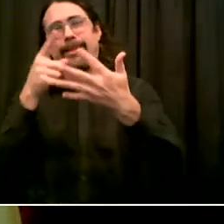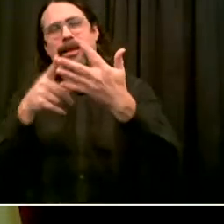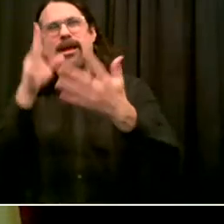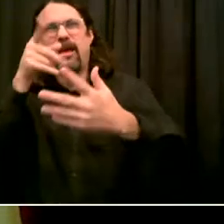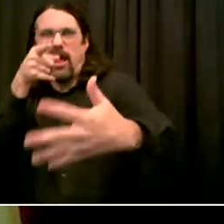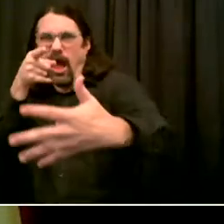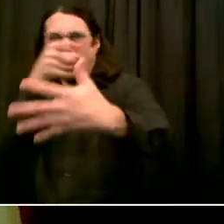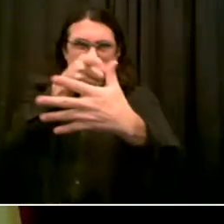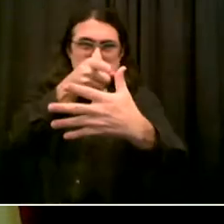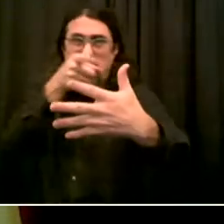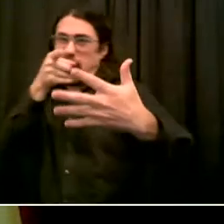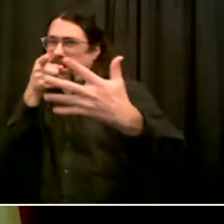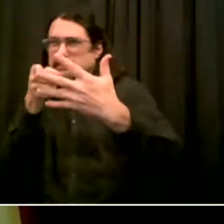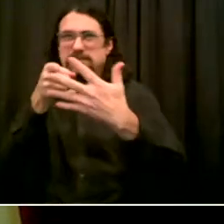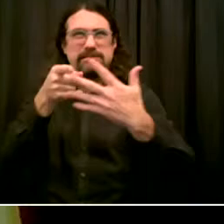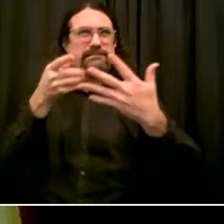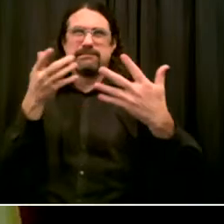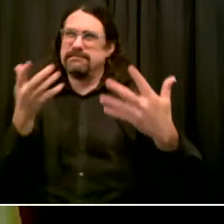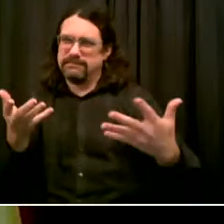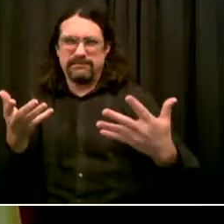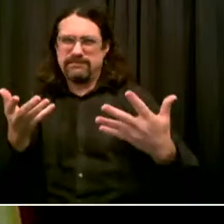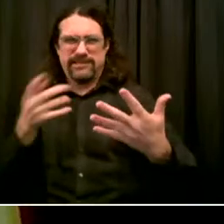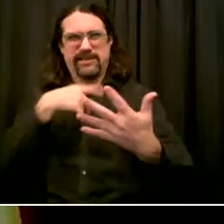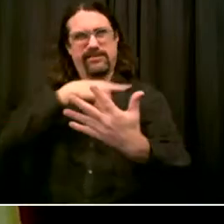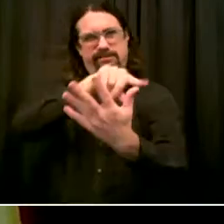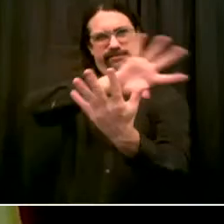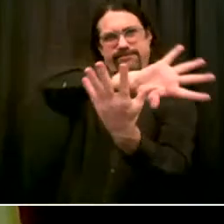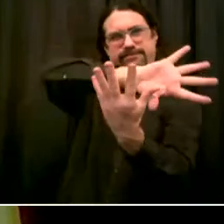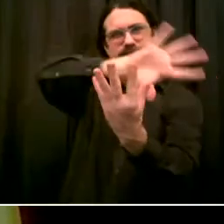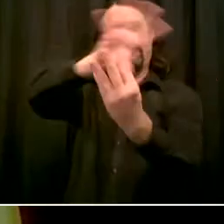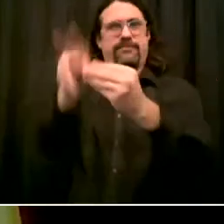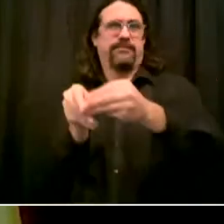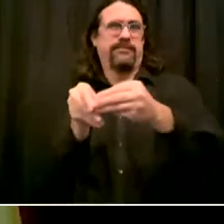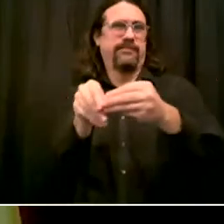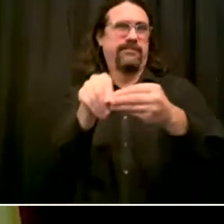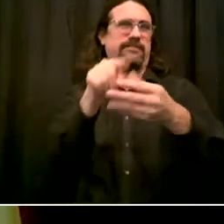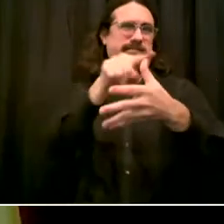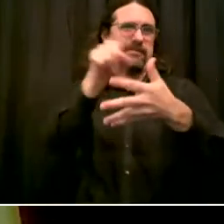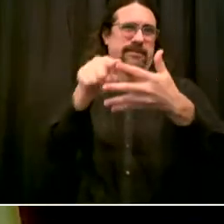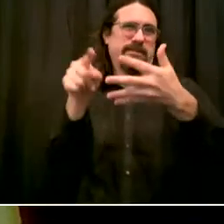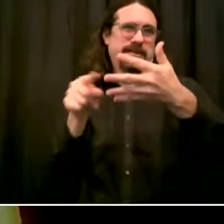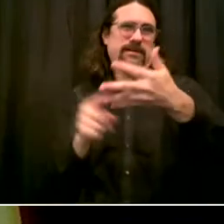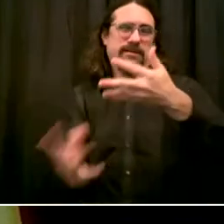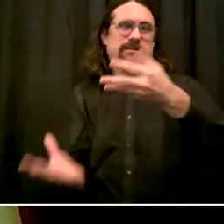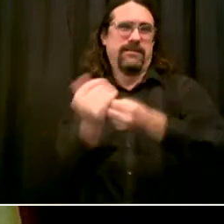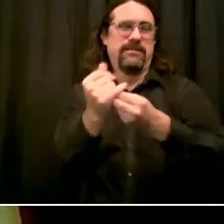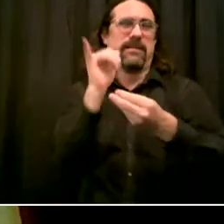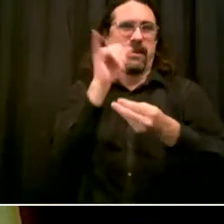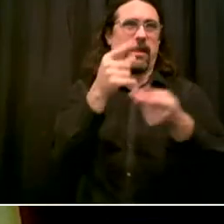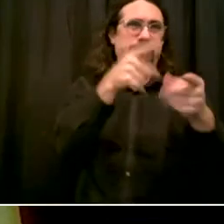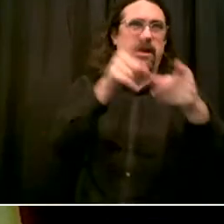IMMEDIATELY AND THAT IS WHY WE NEED TO MOVE AGGRESSIVELY TO IMPROVE ADHERENCE TO ALL OF THE IMPORTANT MEASURES.